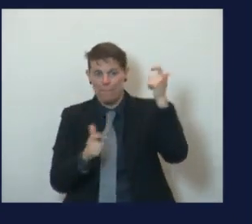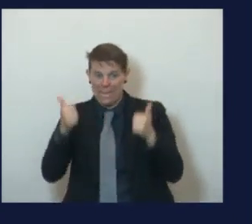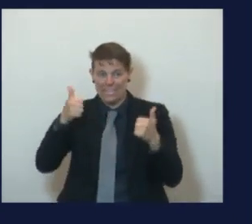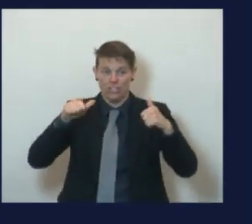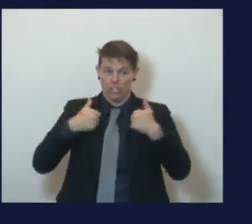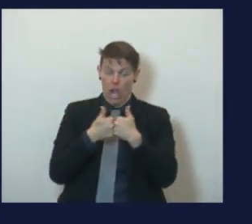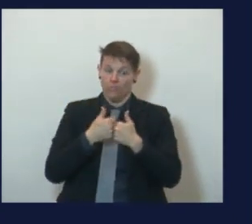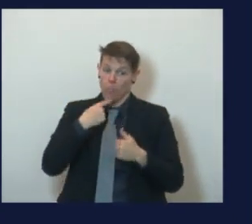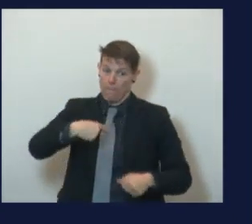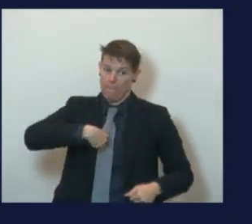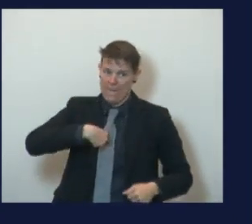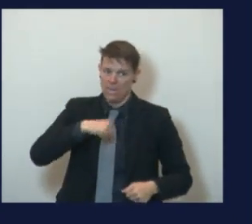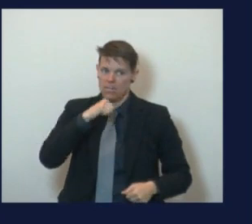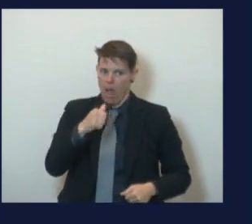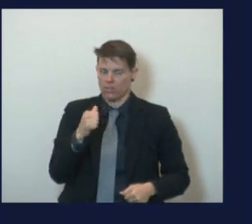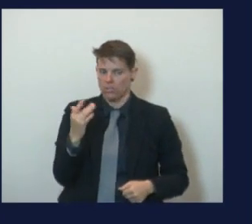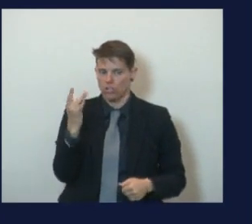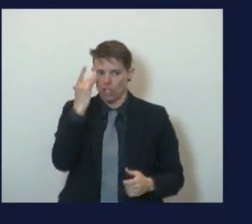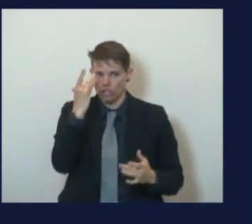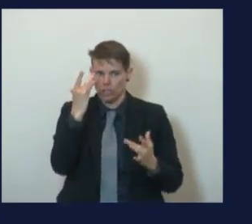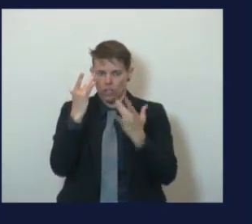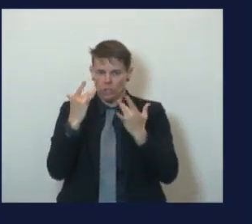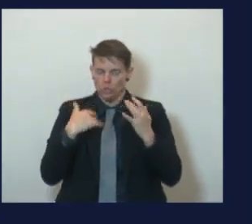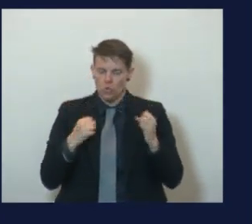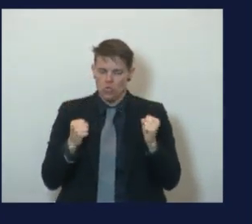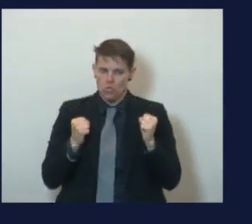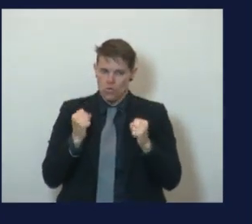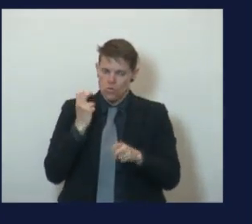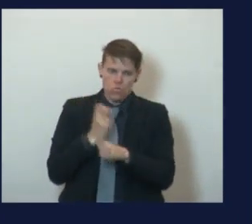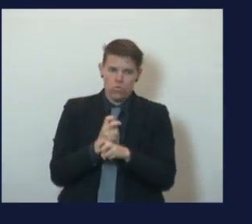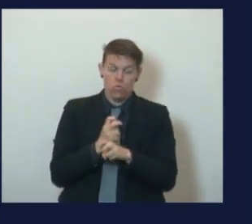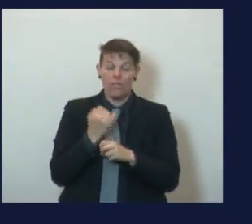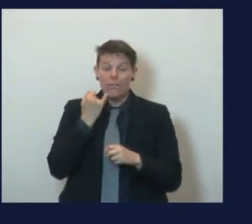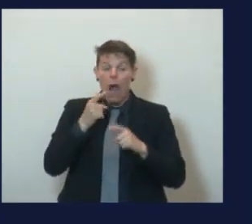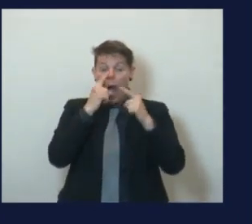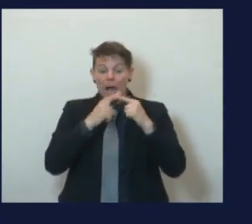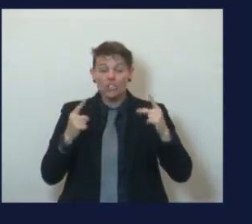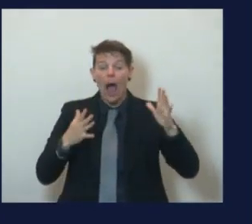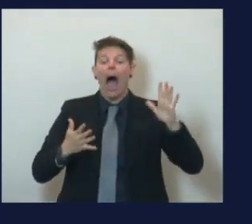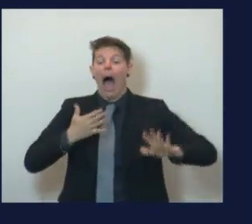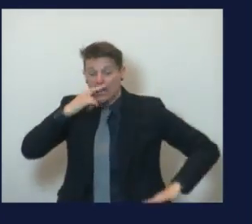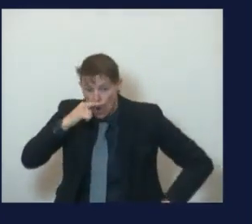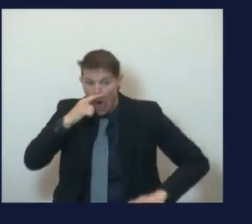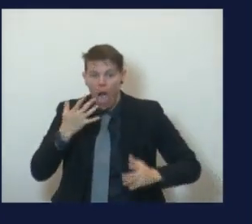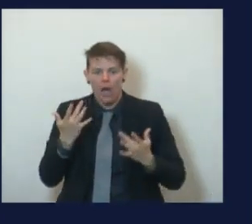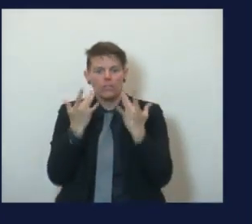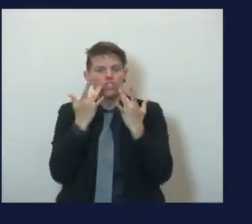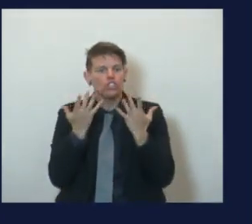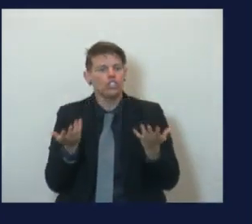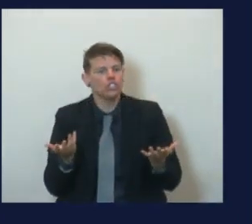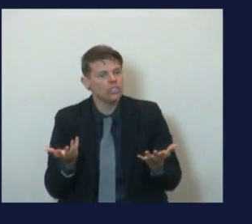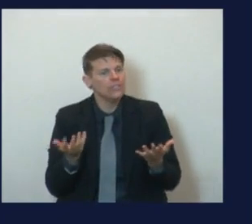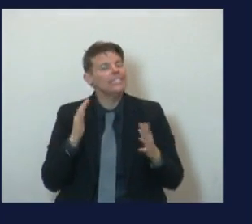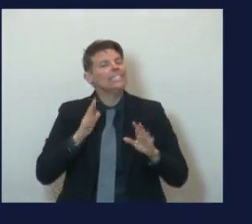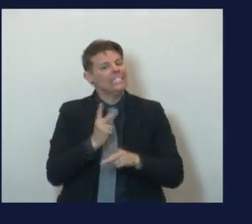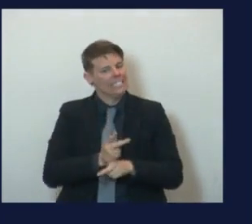FRANKLY, IF YOU CAN LEARN NOT TO TOUCH HE FACE, I WILL SAY THIS IS THE BIGGEST CHALLENGE FOR ME.